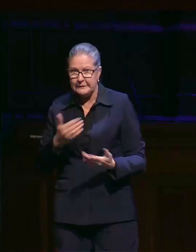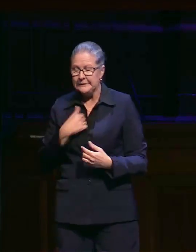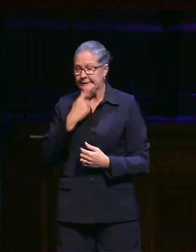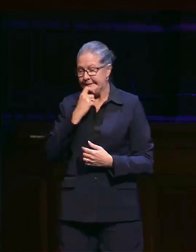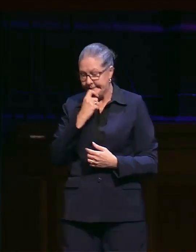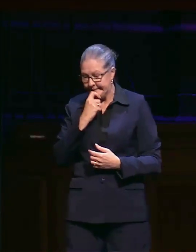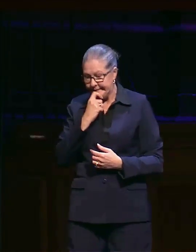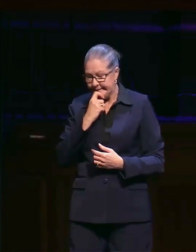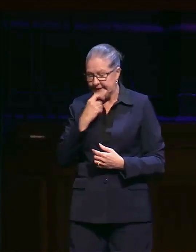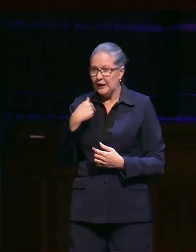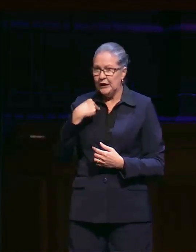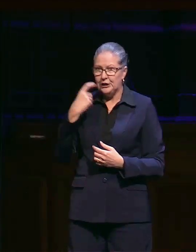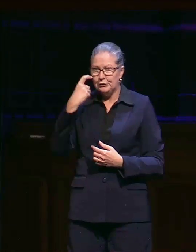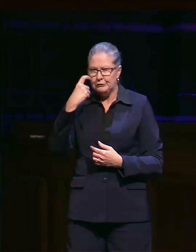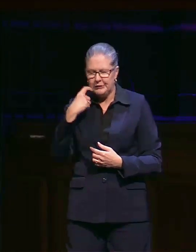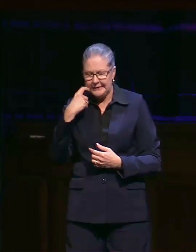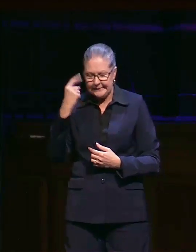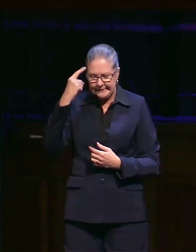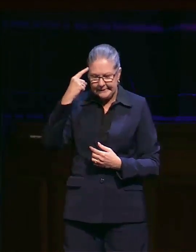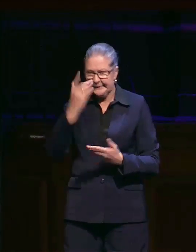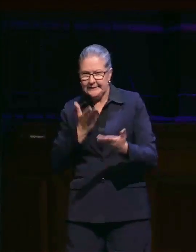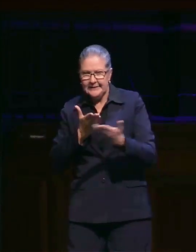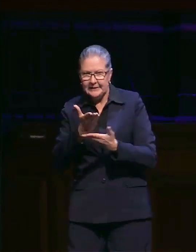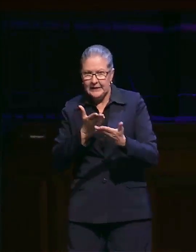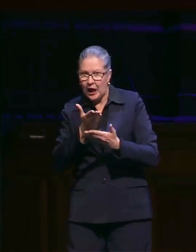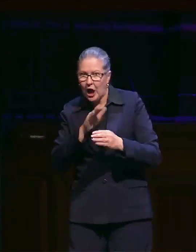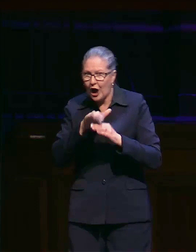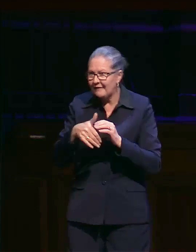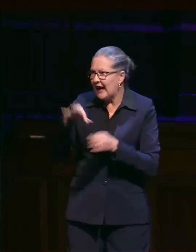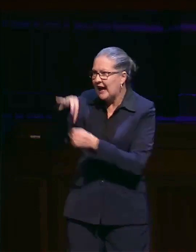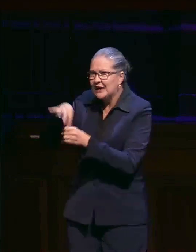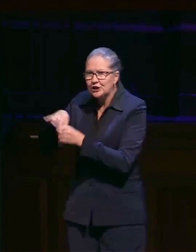tried to pivot towards a conversation about the election ah that she said I